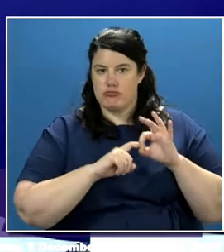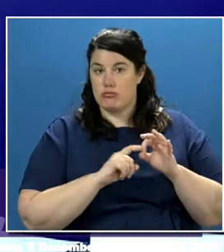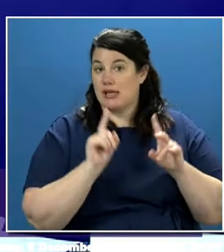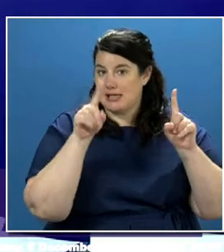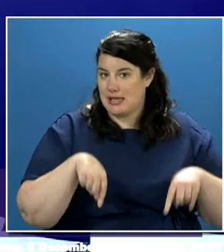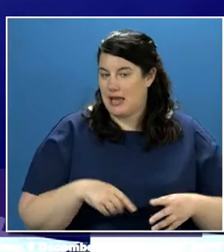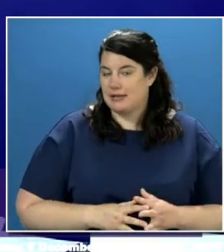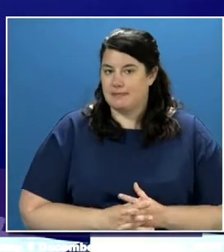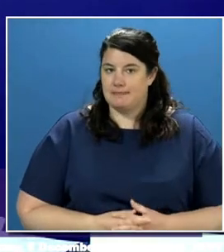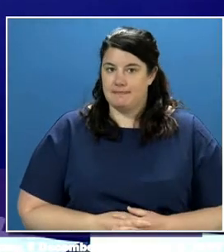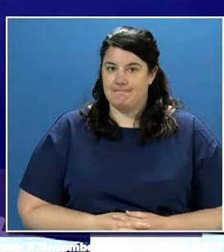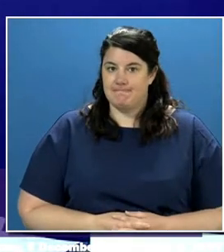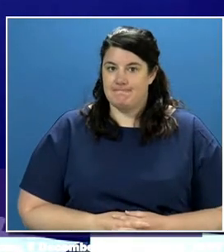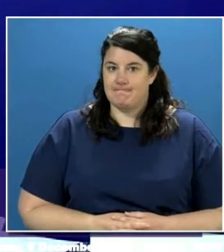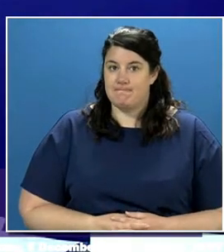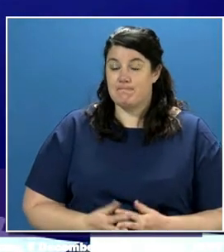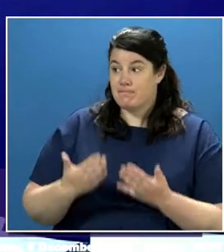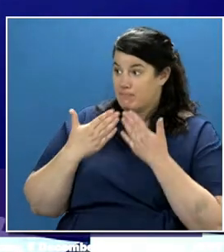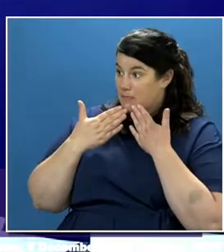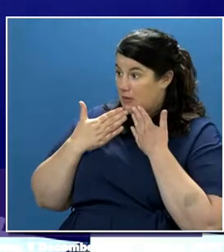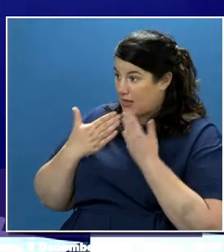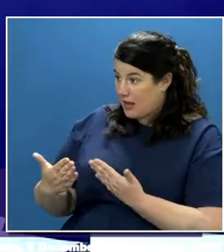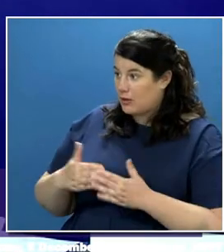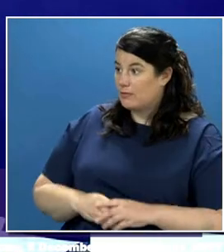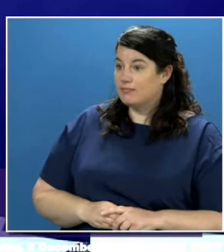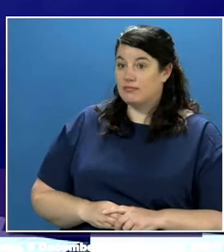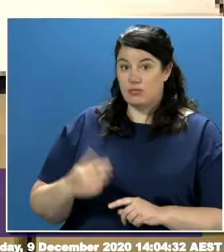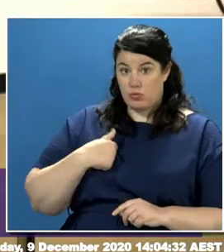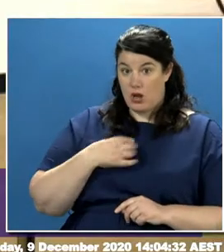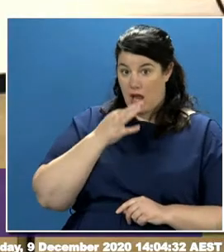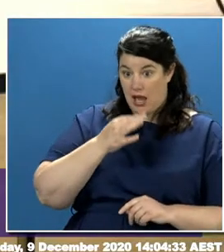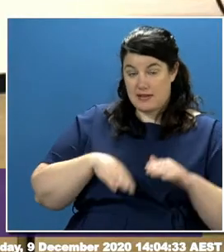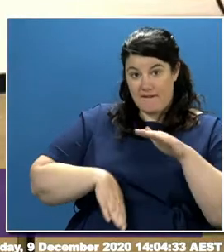Thank you, Chair. Just to begin with, could you each introduce with your full name